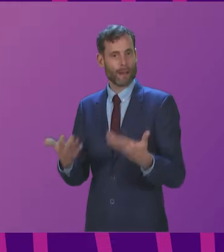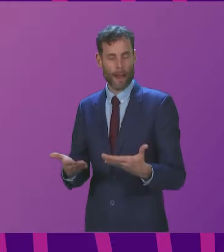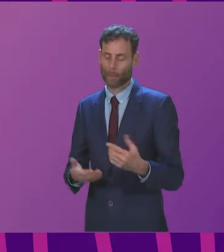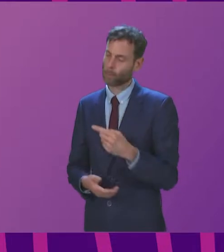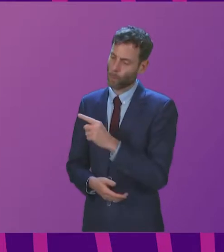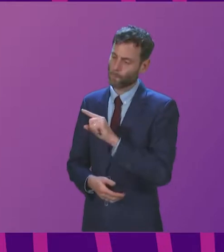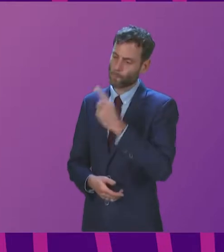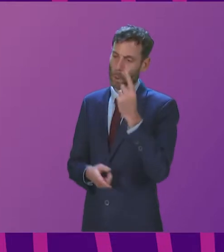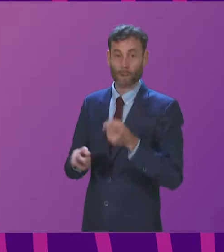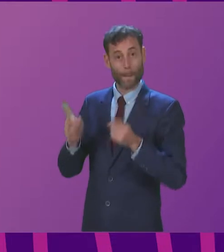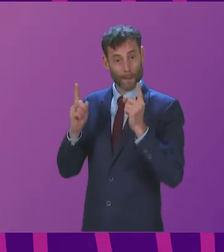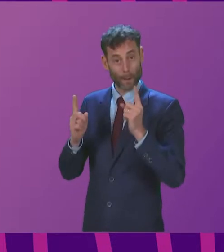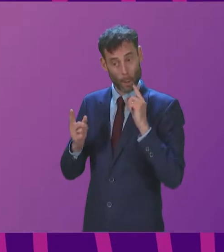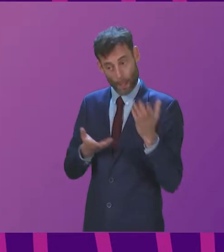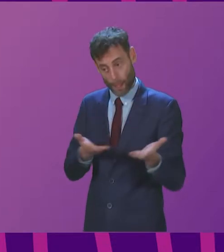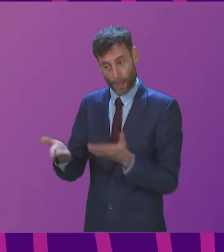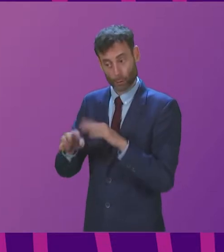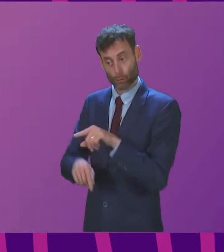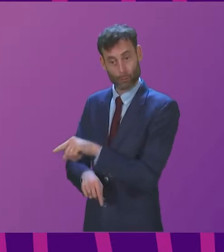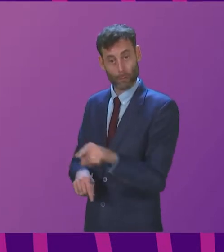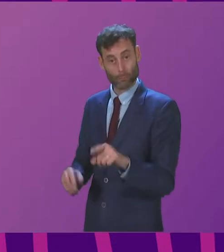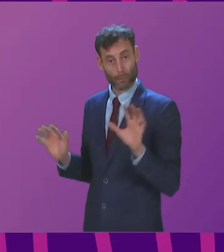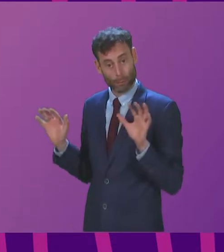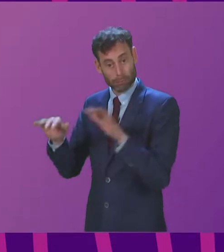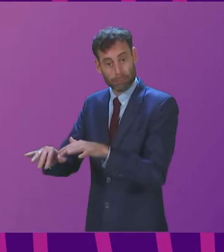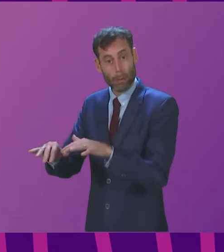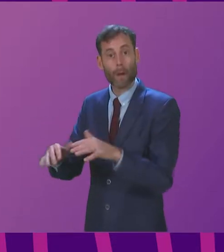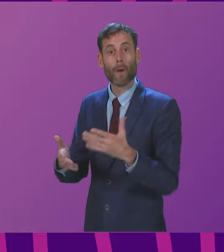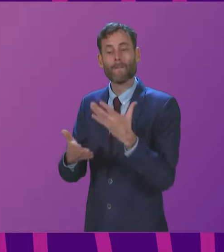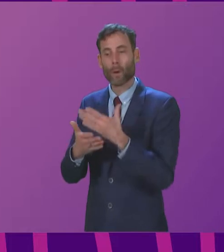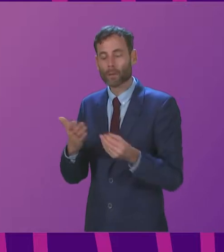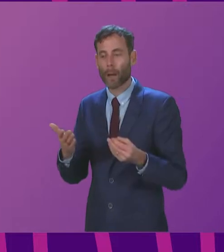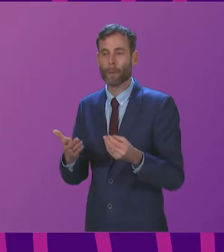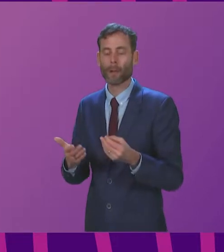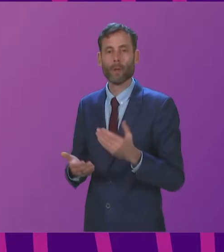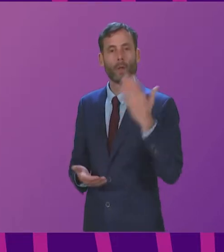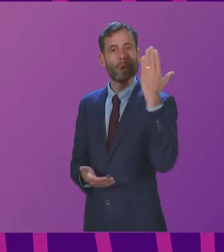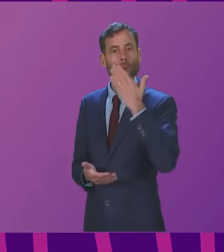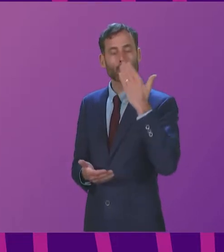let children have fun this Christmas and lift the ban on school nativity plays and Christmas shows?